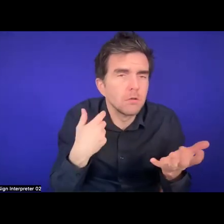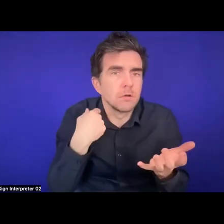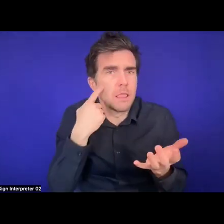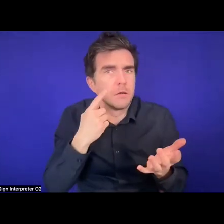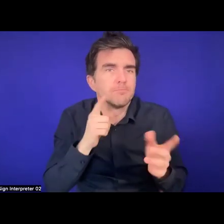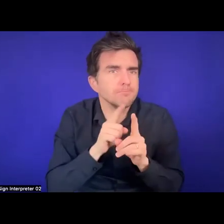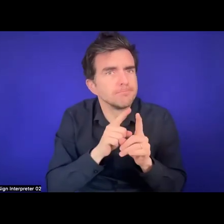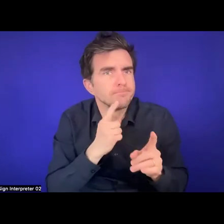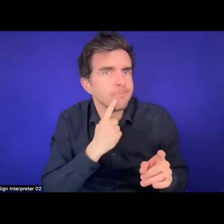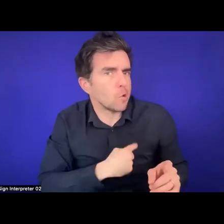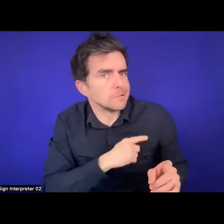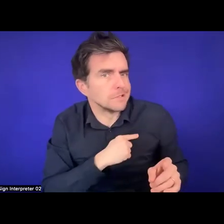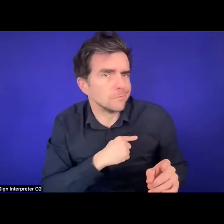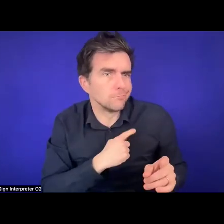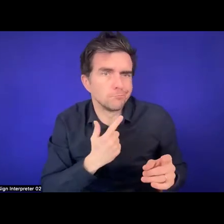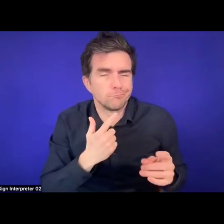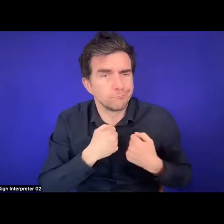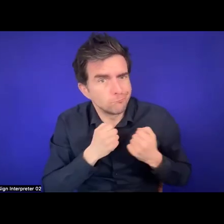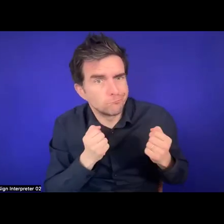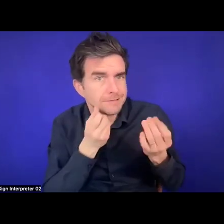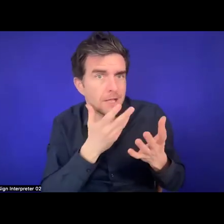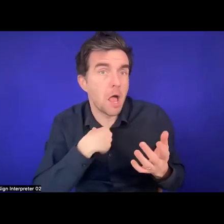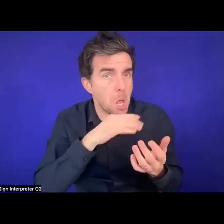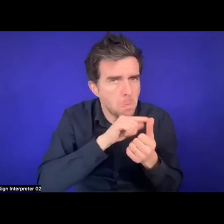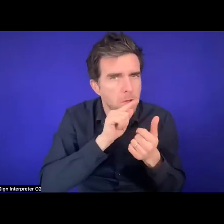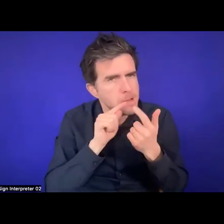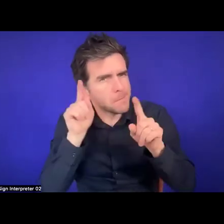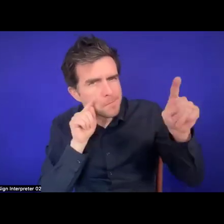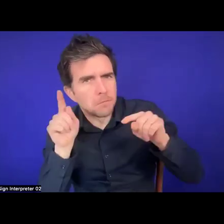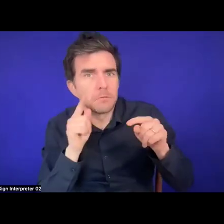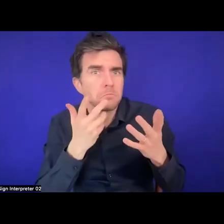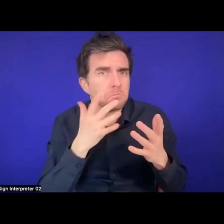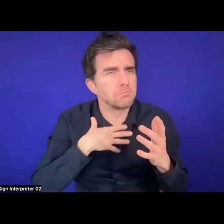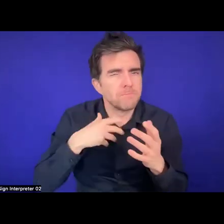project, János and I discussed the need for mentoring on technology governance from